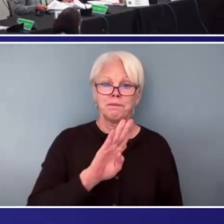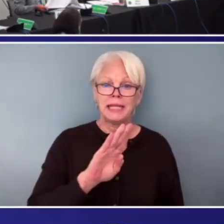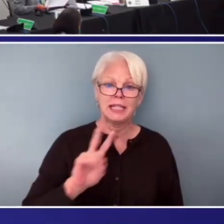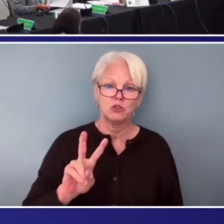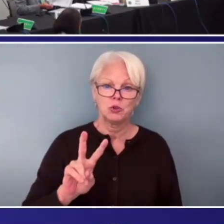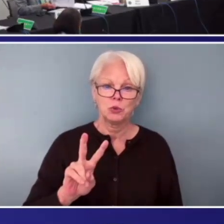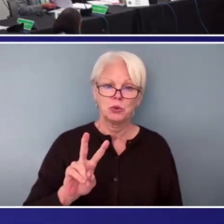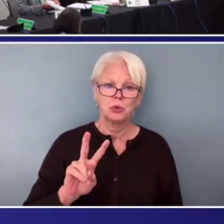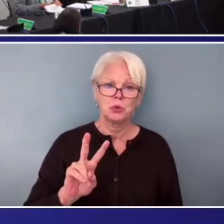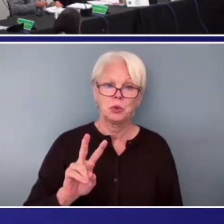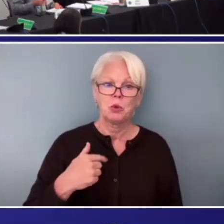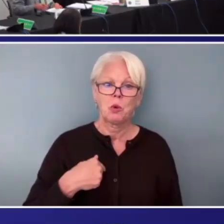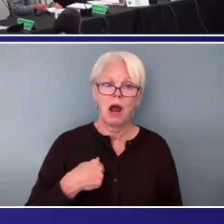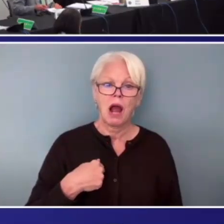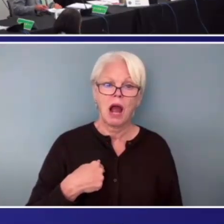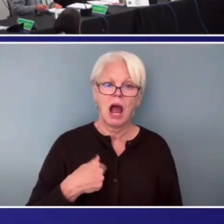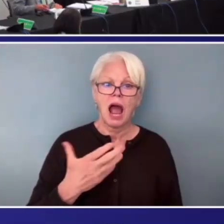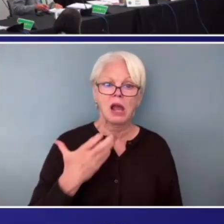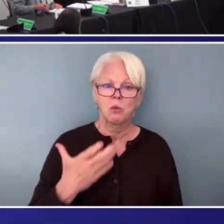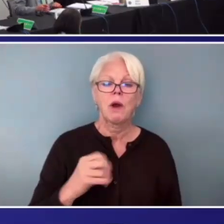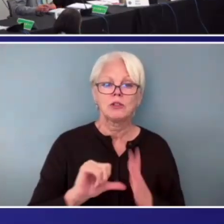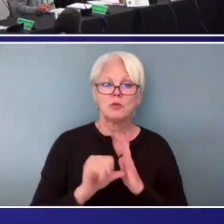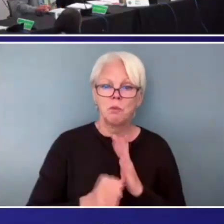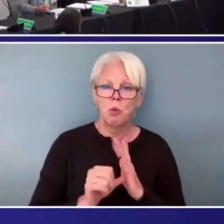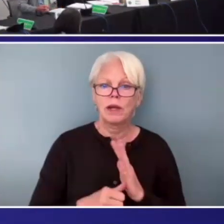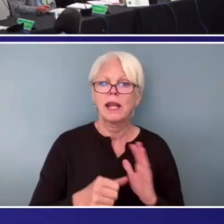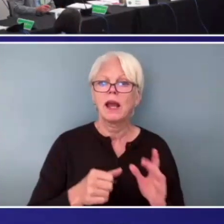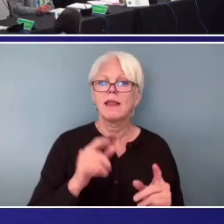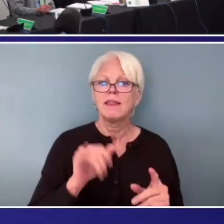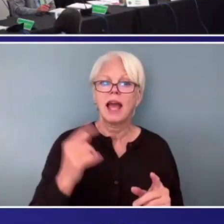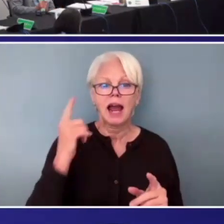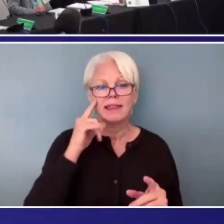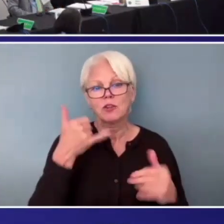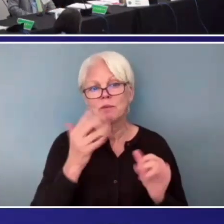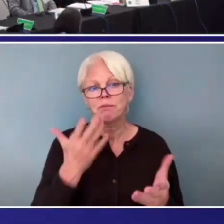I just want to point out that I think there still might be some ambiguity here.